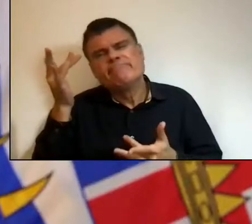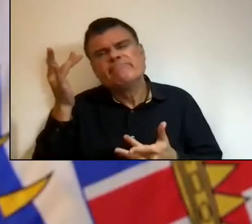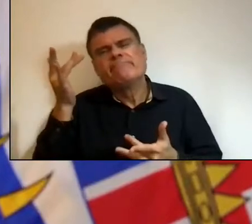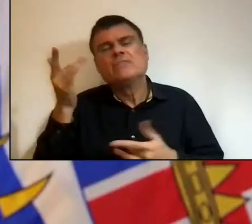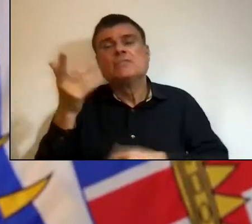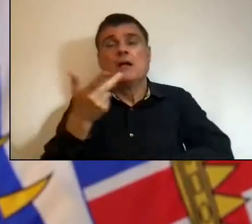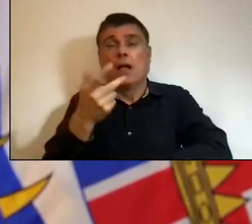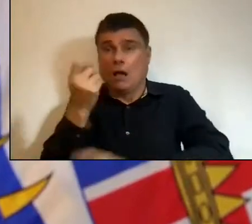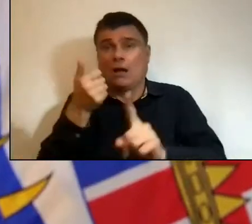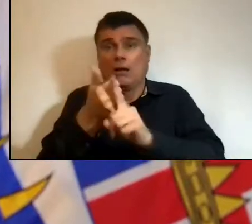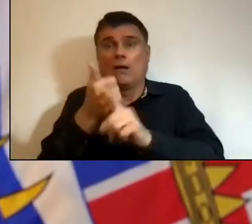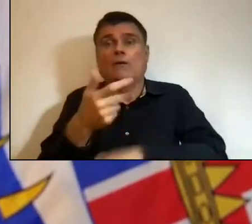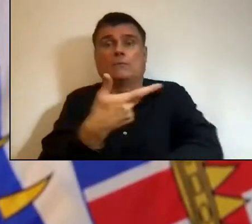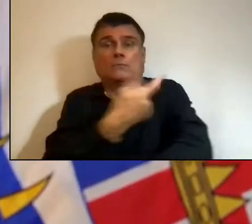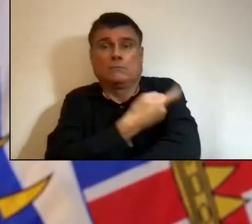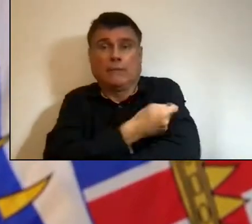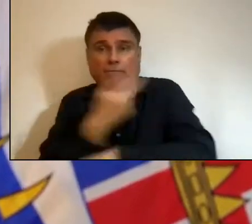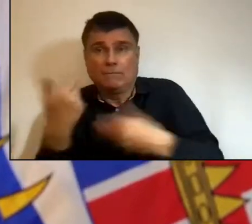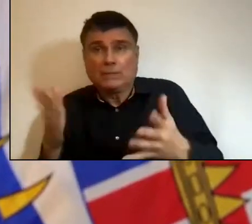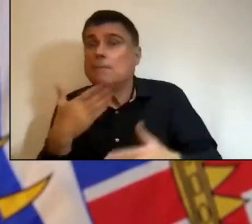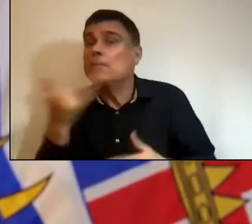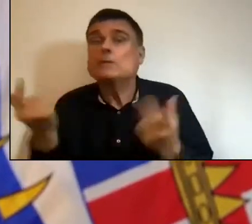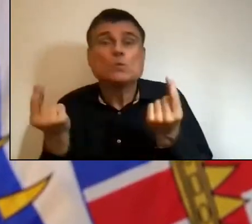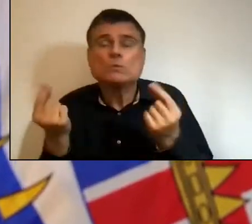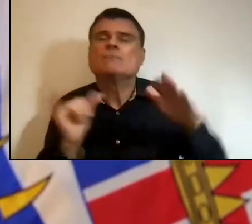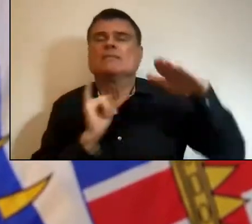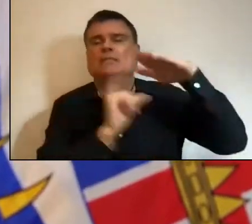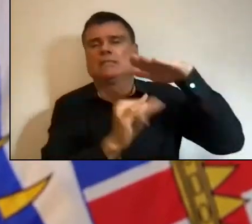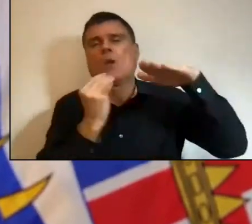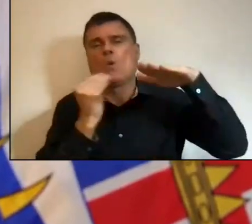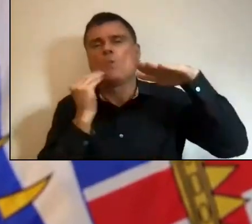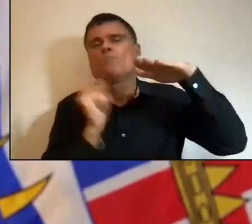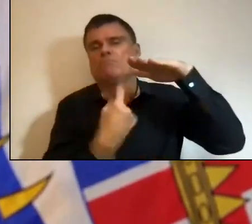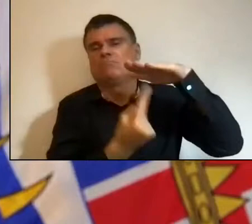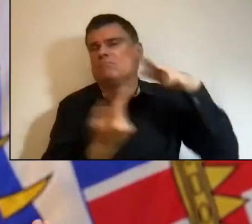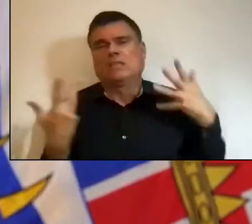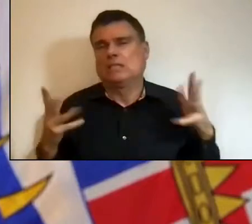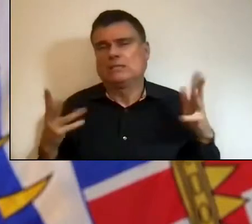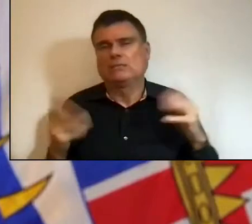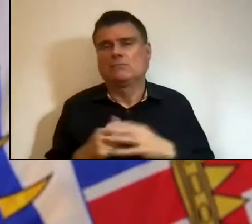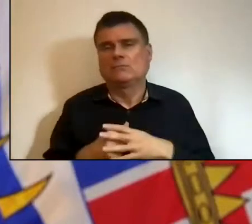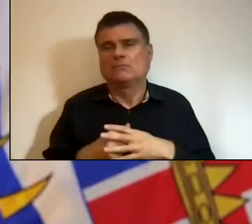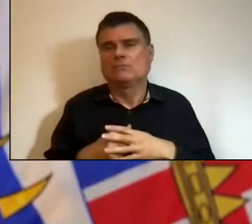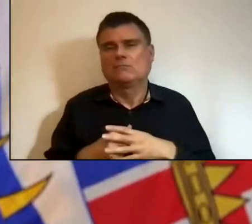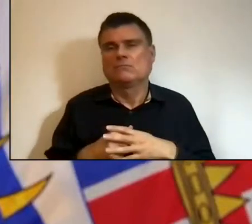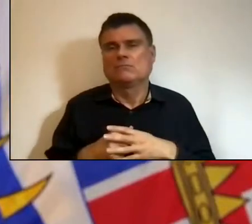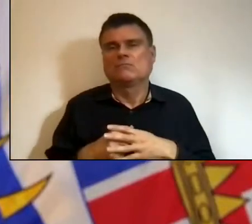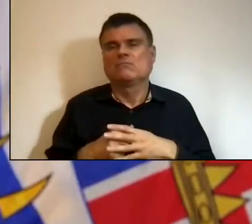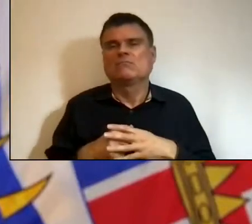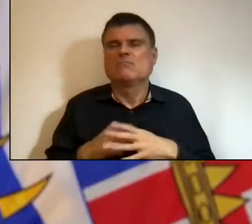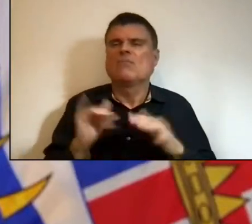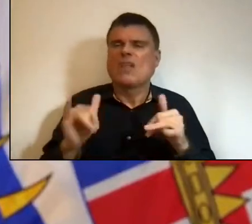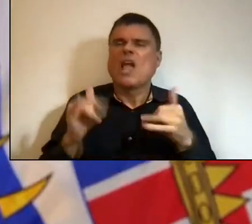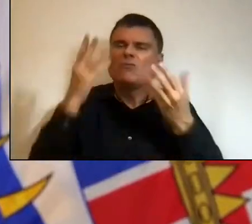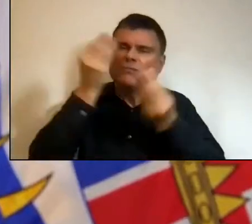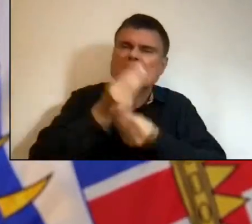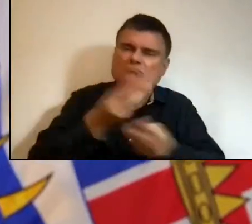and we're developing tools to support that. Um it is something right now. And if I didn't make